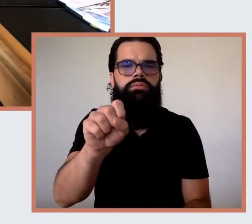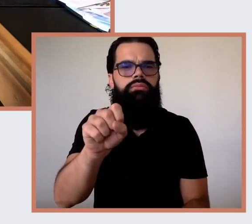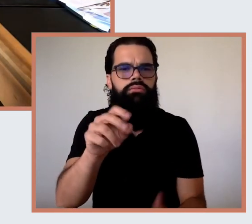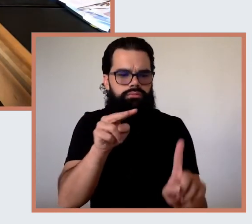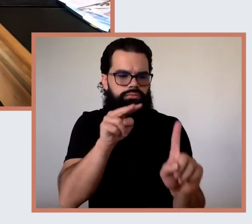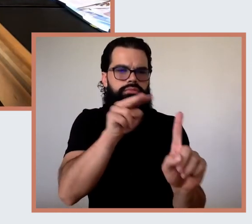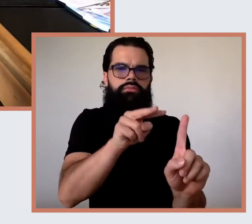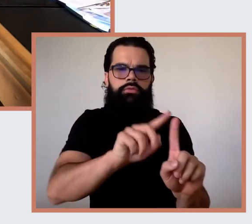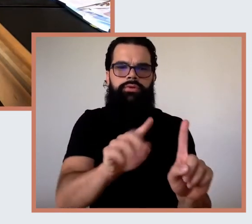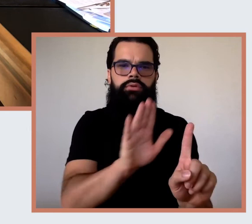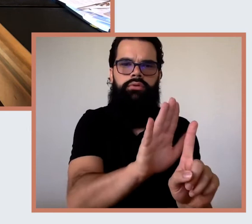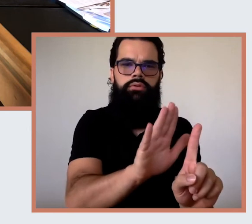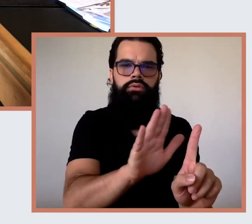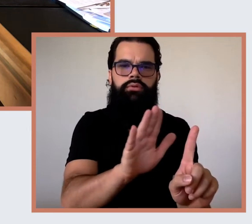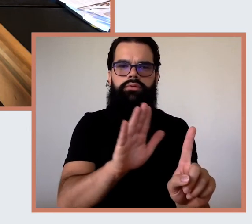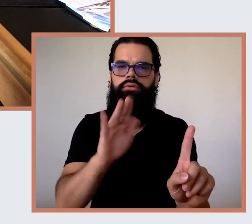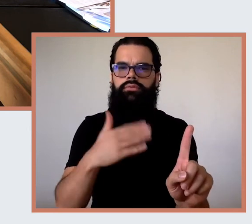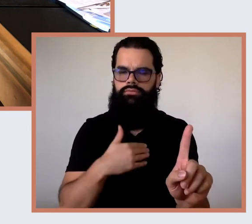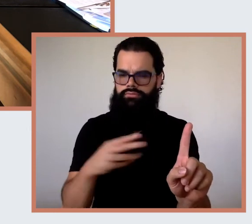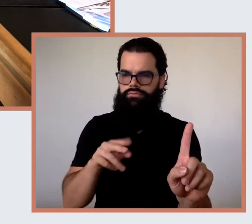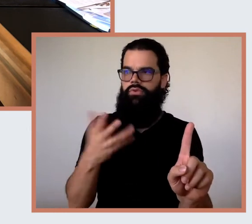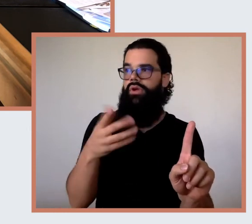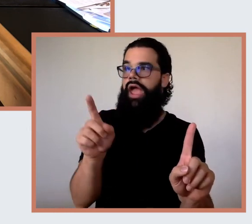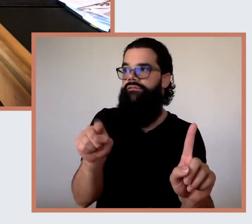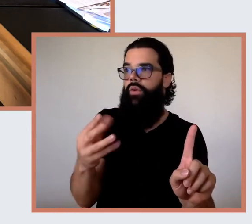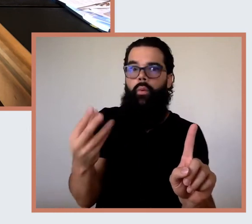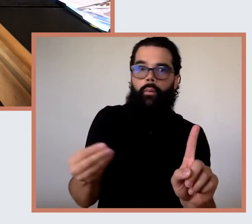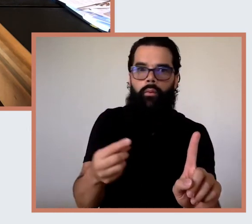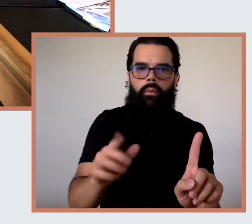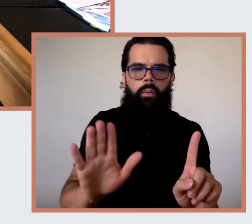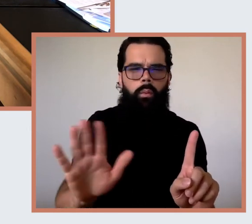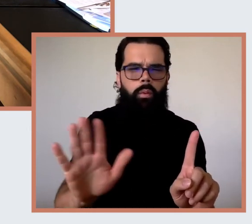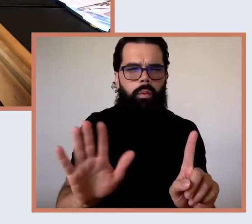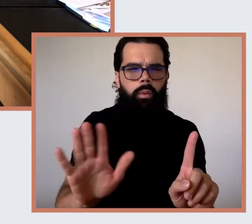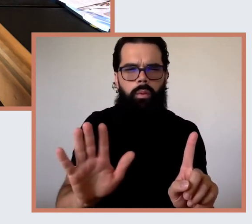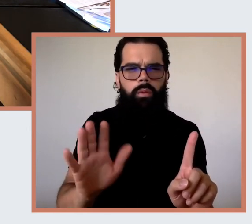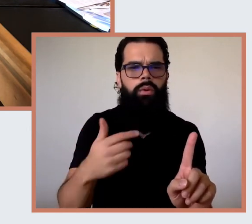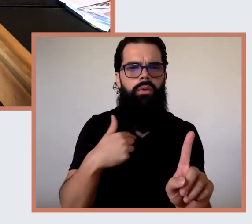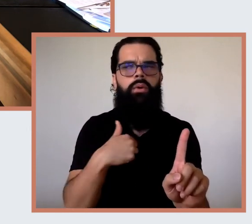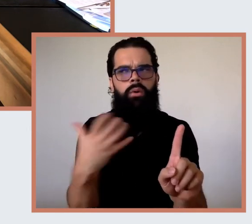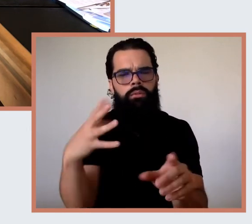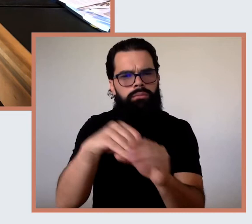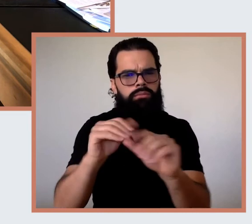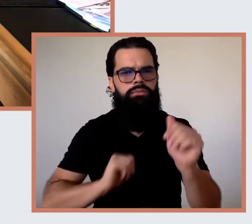This is great, I look, I, and here's the other side of that. What you also don't want to have is to go,